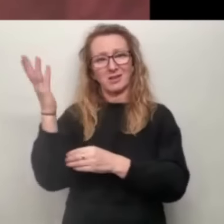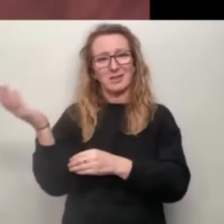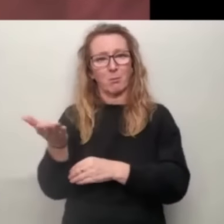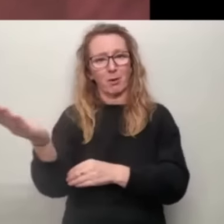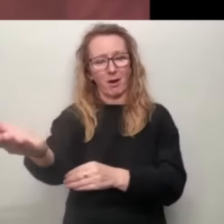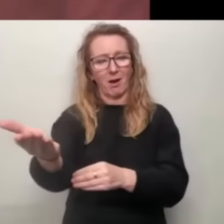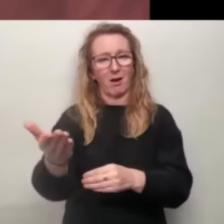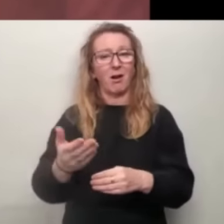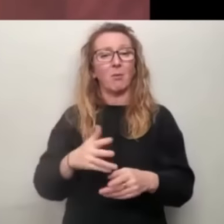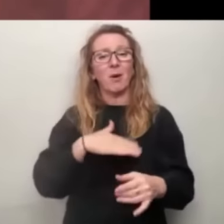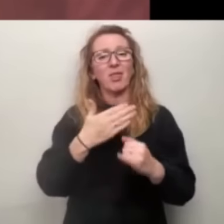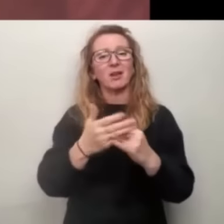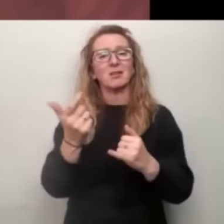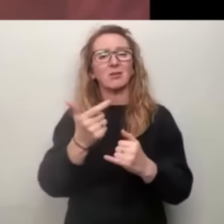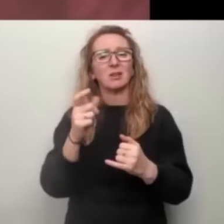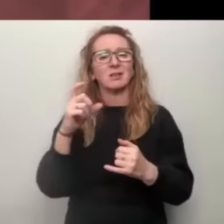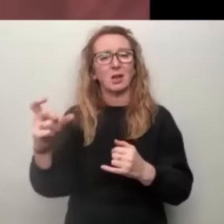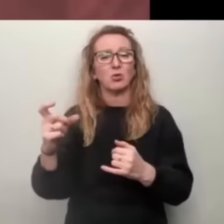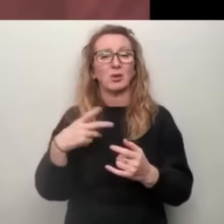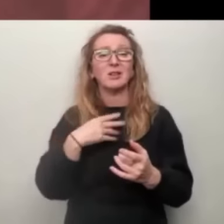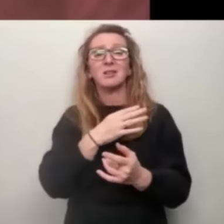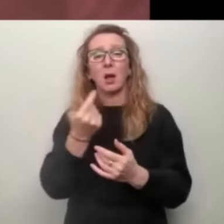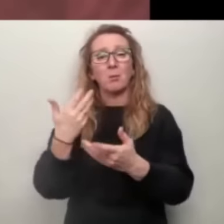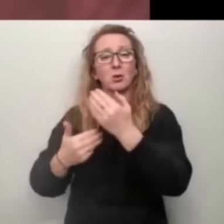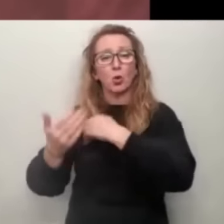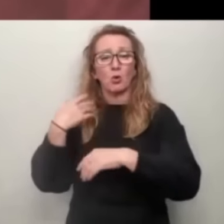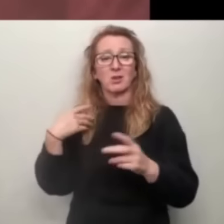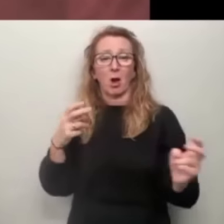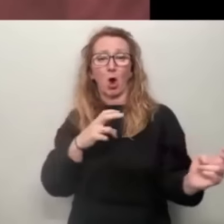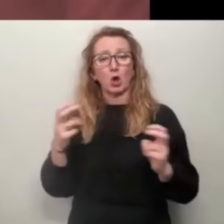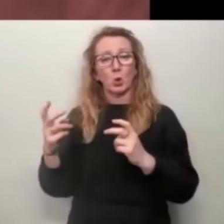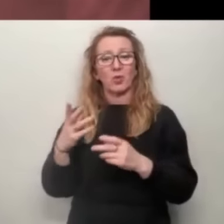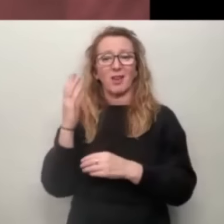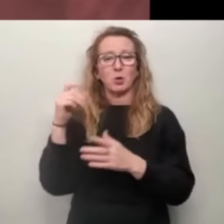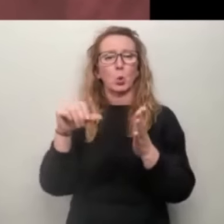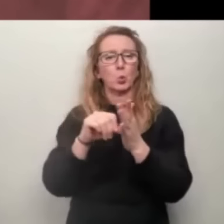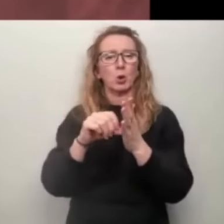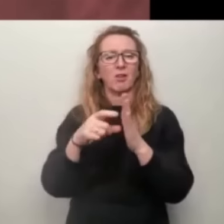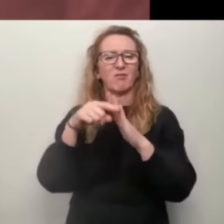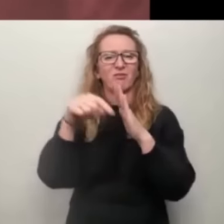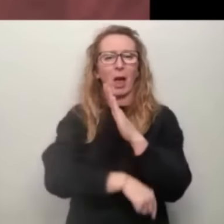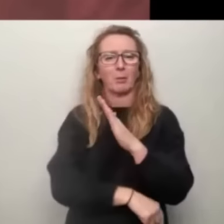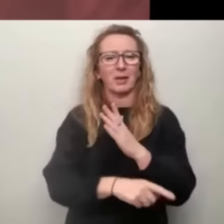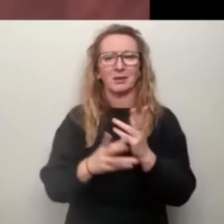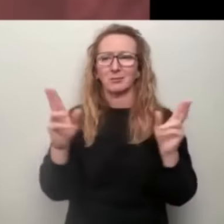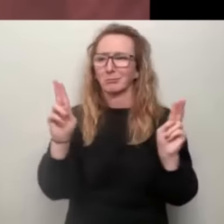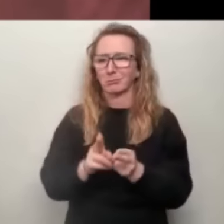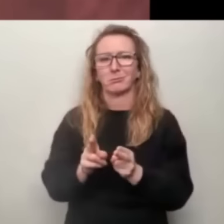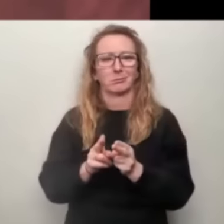some historians have argued that there was a timber famine. This had been commented on the early 17th century